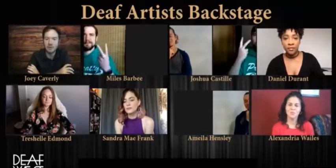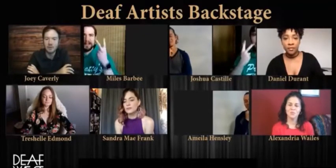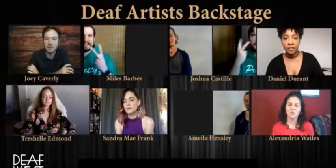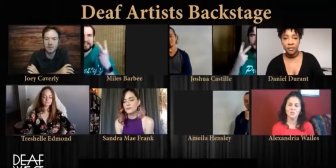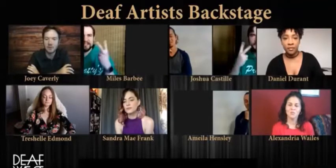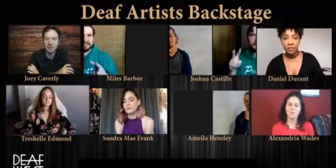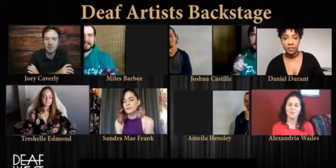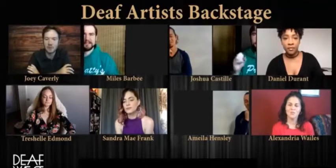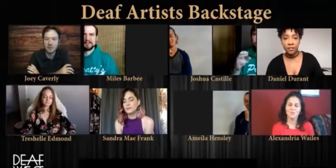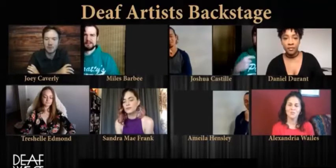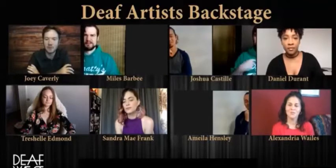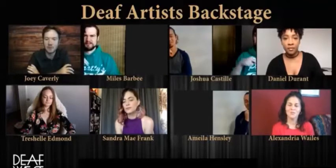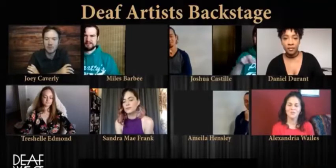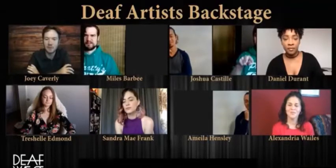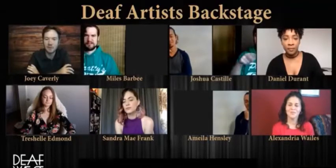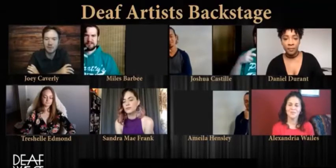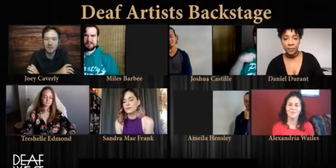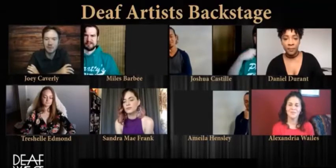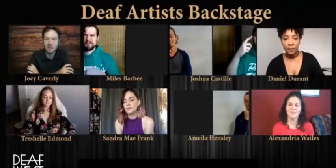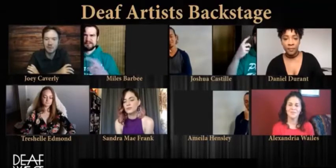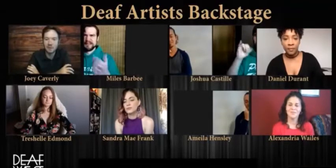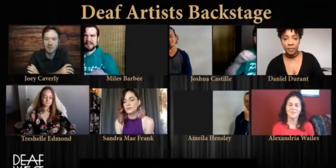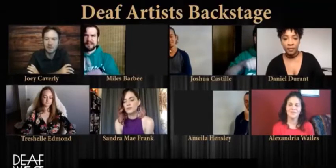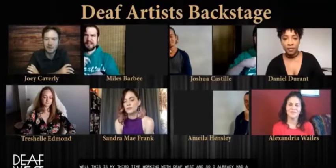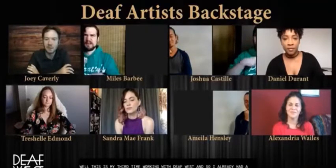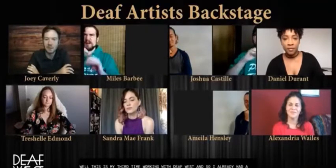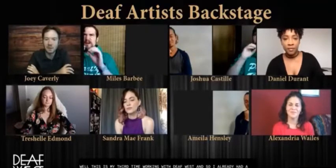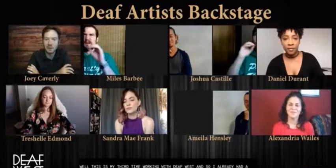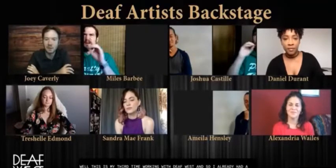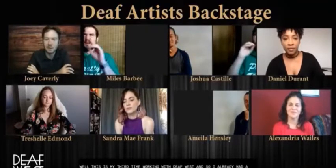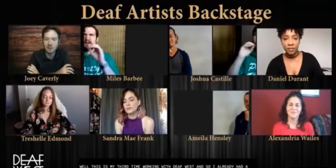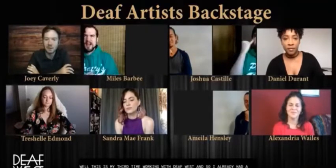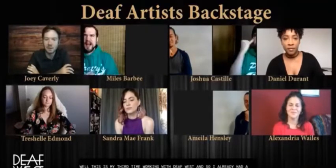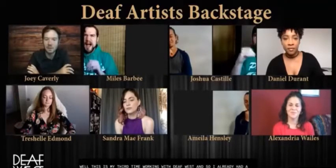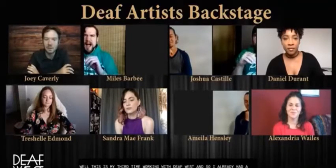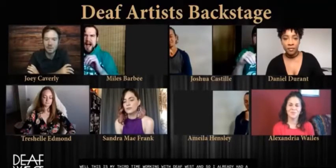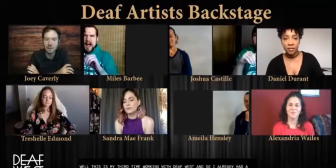And so, I was going to have to rely on visual cues and vibrations.